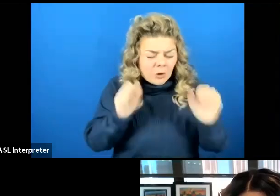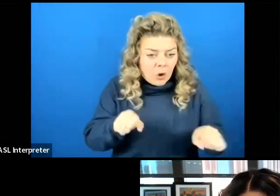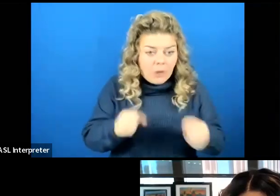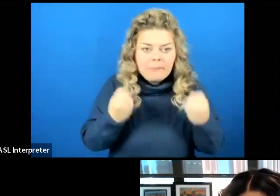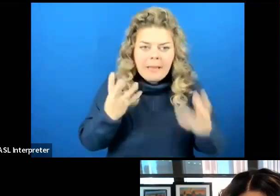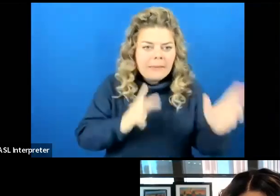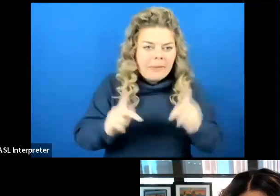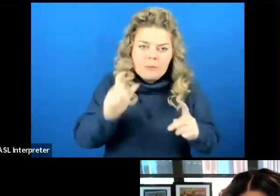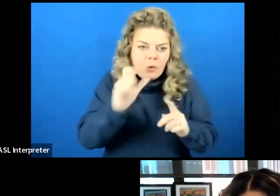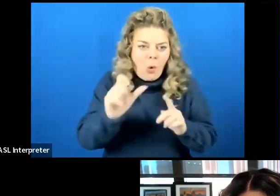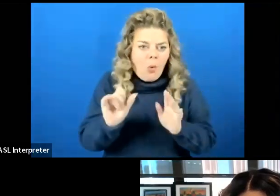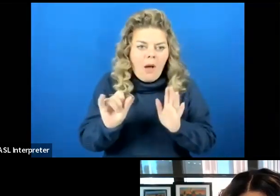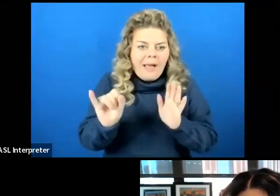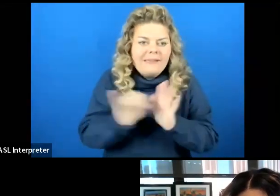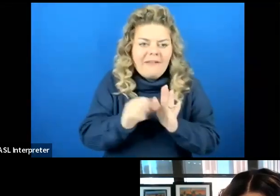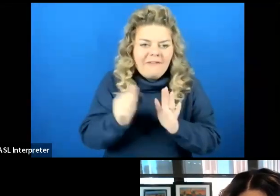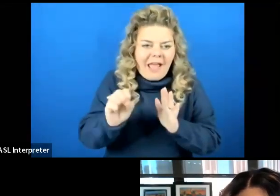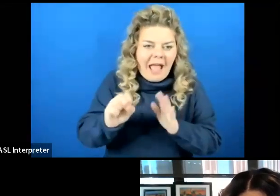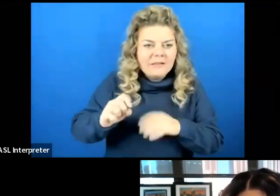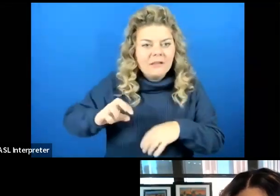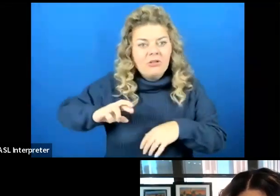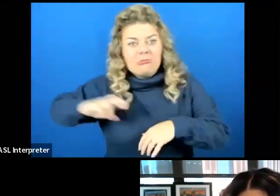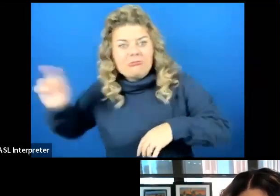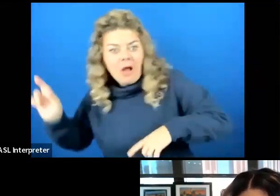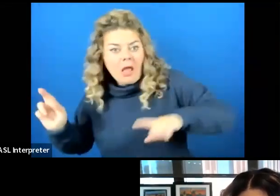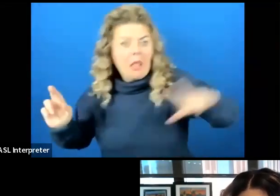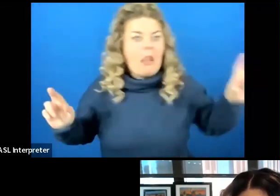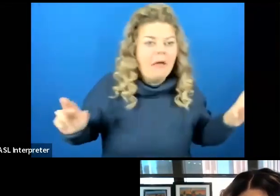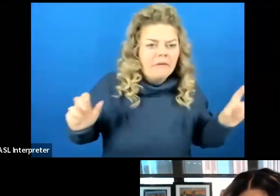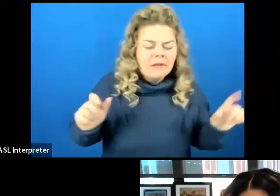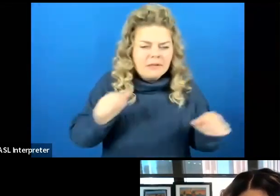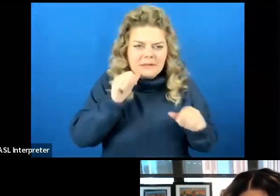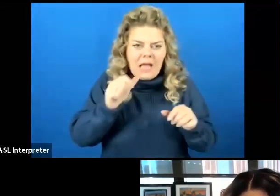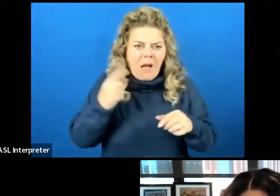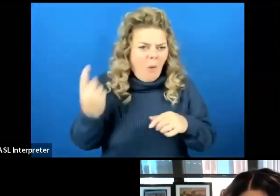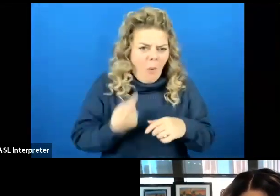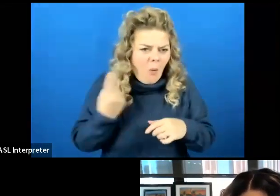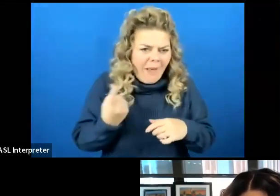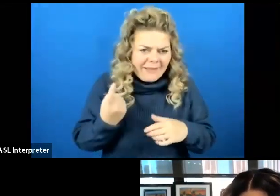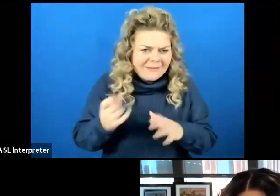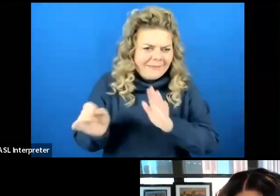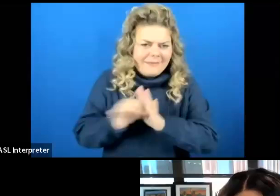at the polar ends too. So that's one piece is that there's kind of a accepted fact